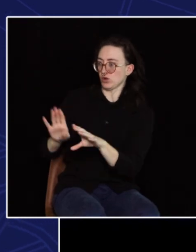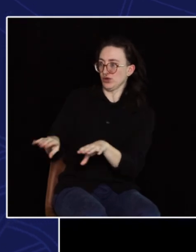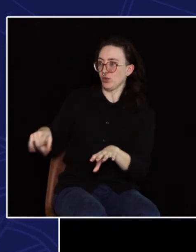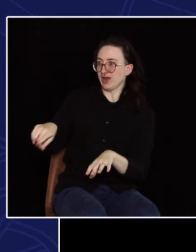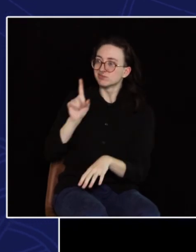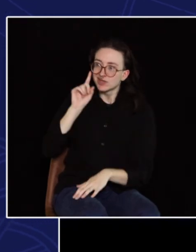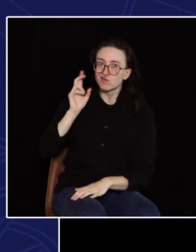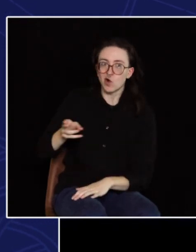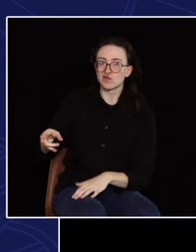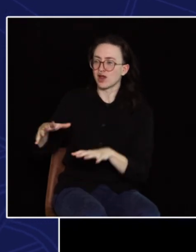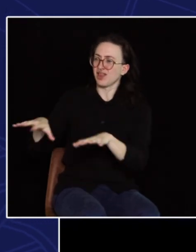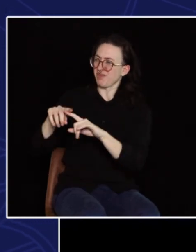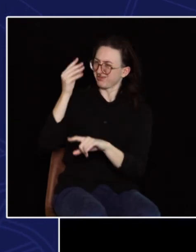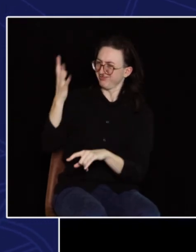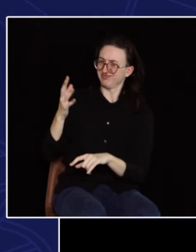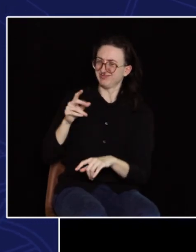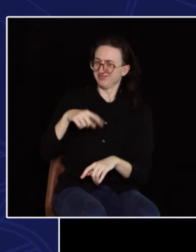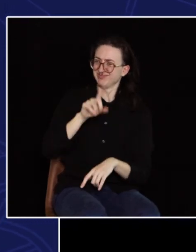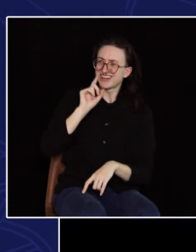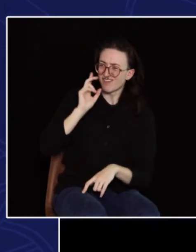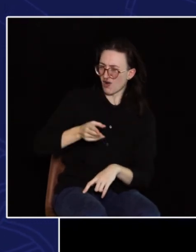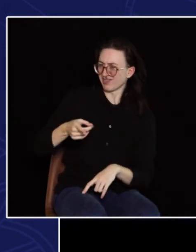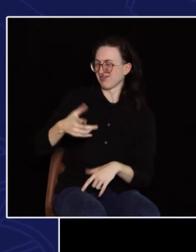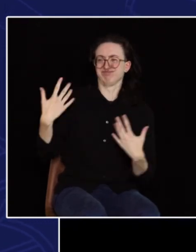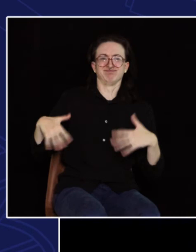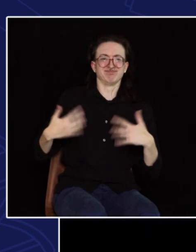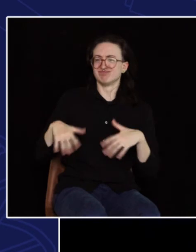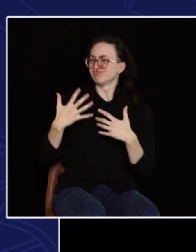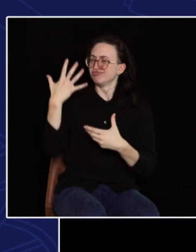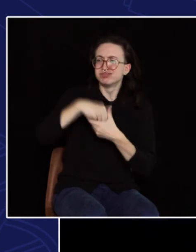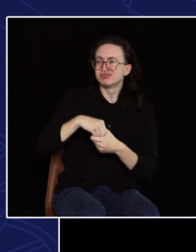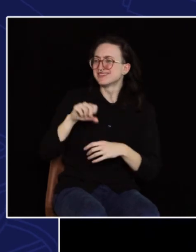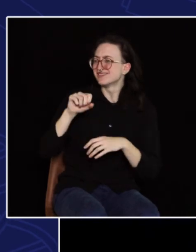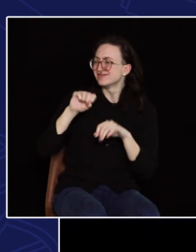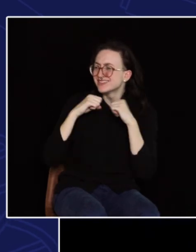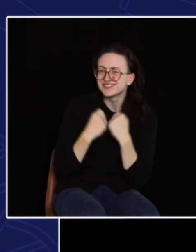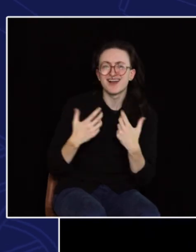but a lot of Deaf and Hard of Hearing people function very well in society,